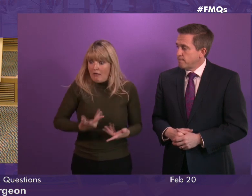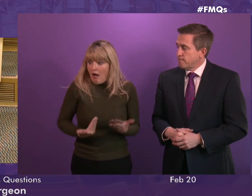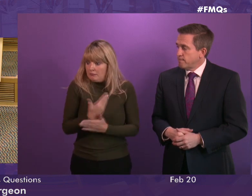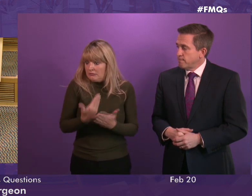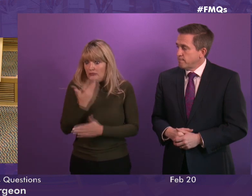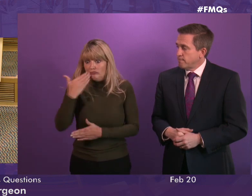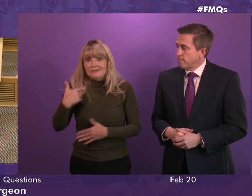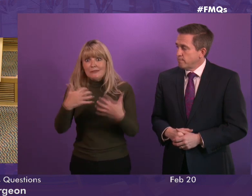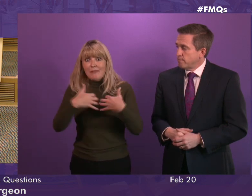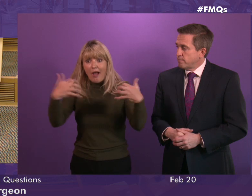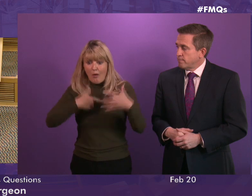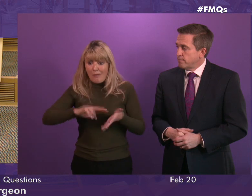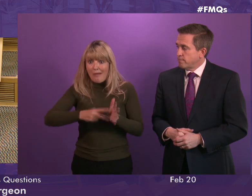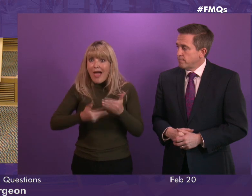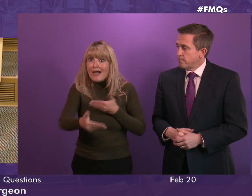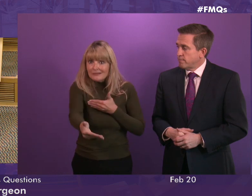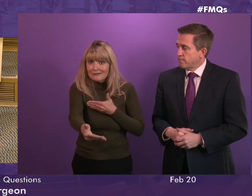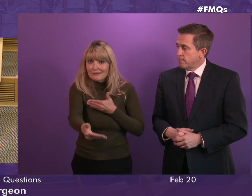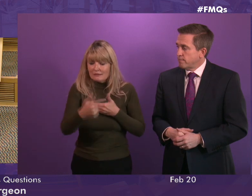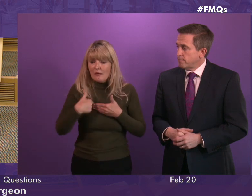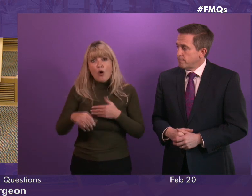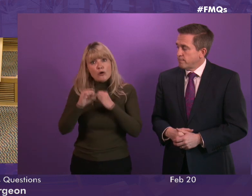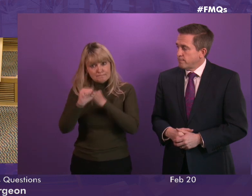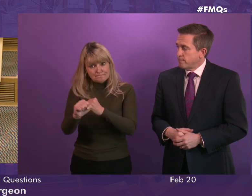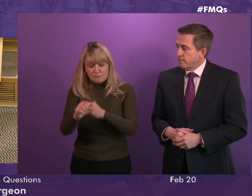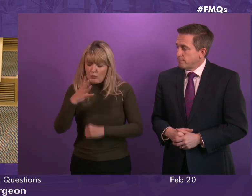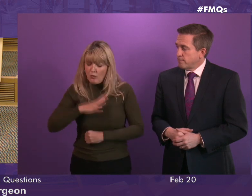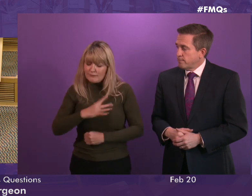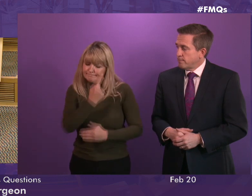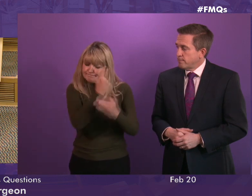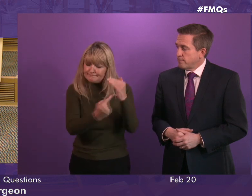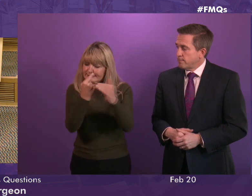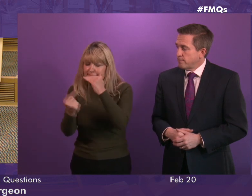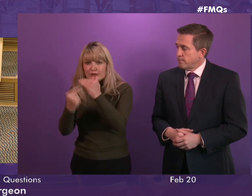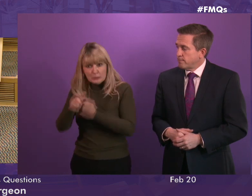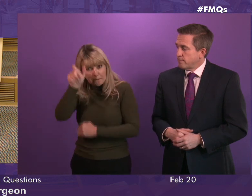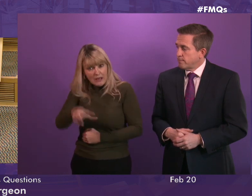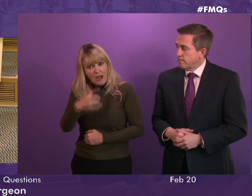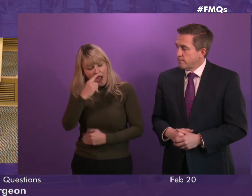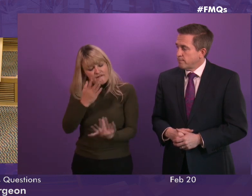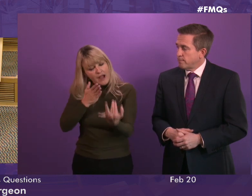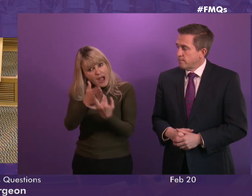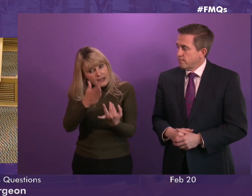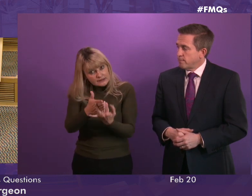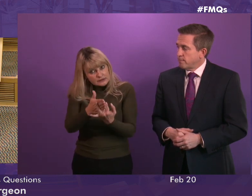plan. Our commitment to everybody having access to broadband by 2021 is being taken forward.